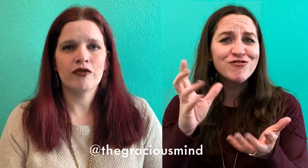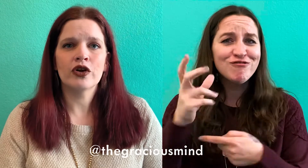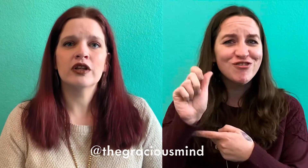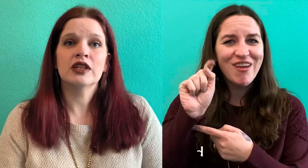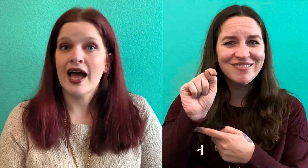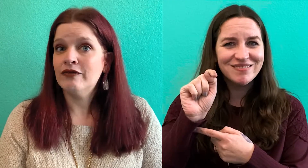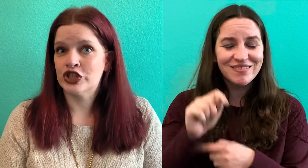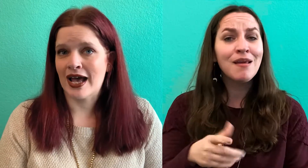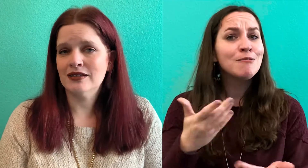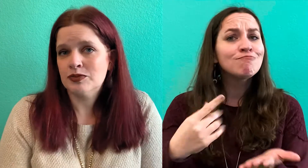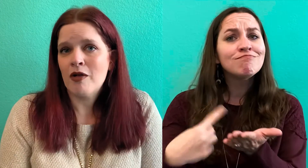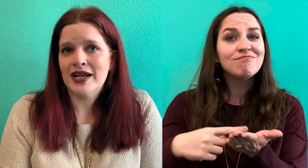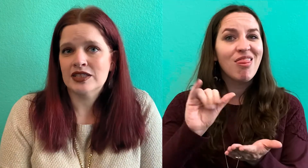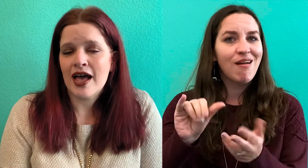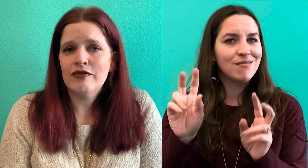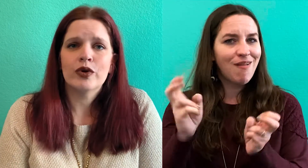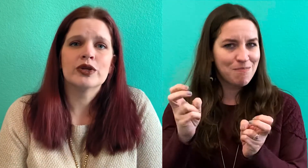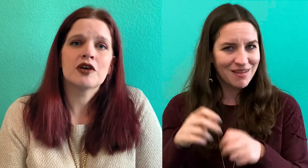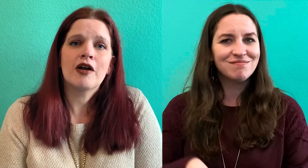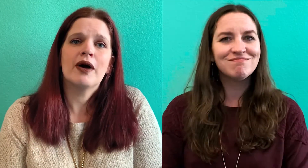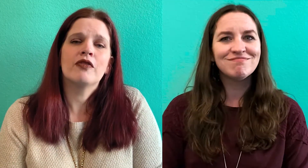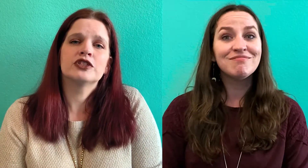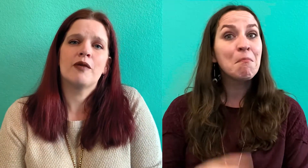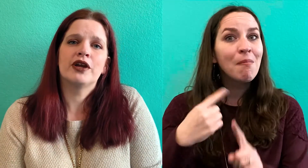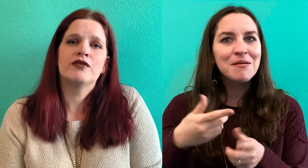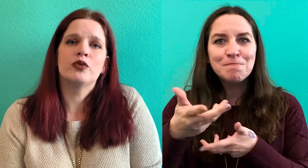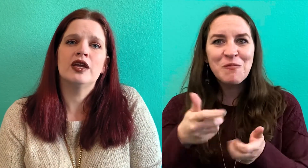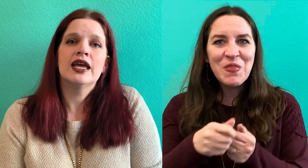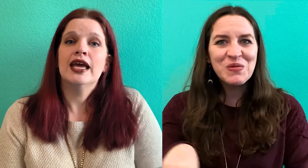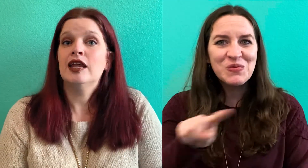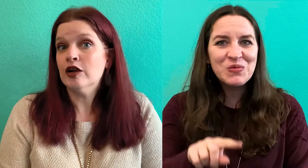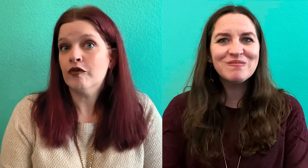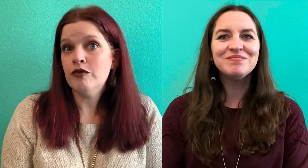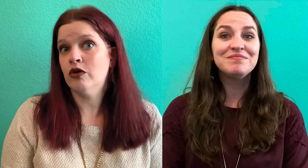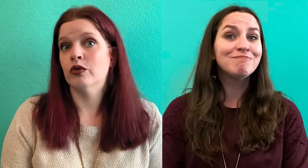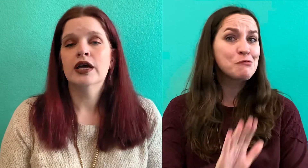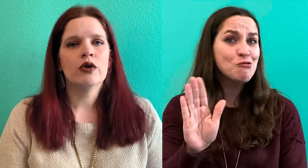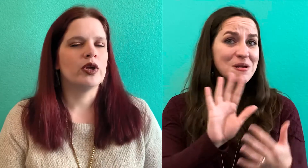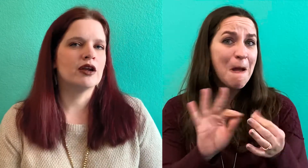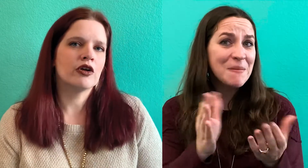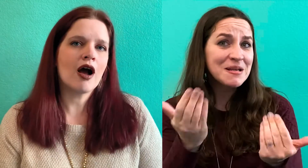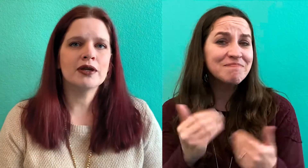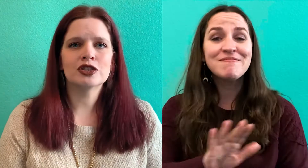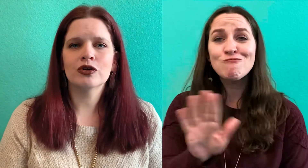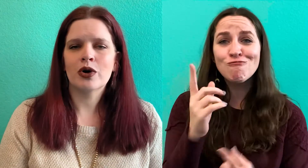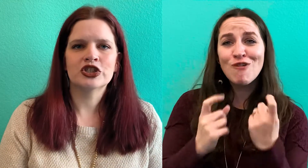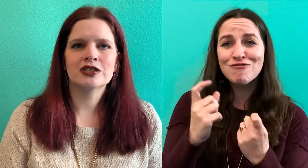for a live chat, Small Bites Live, where we talk about the topic of the week and hear from you. We hear your comments, your questions, your